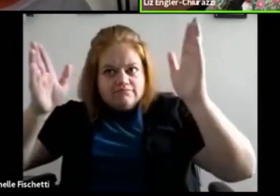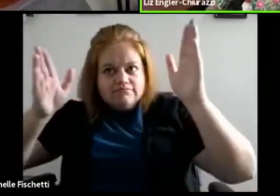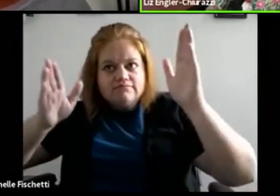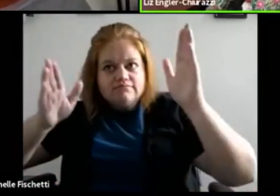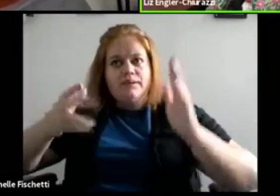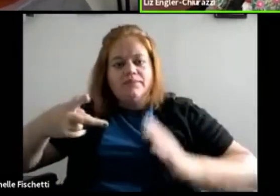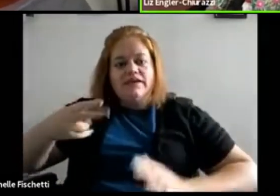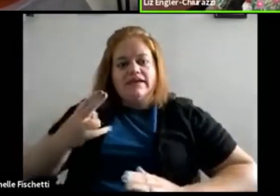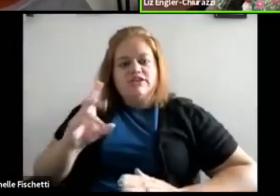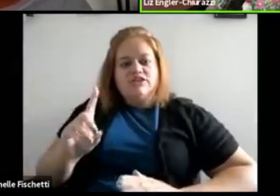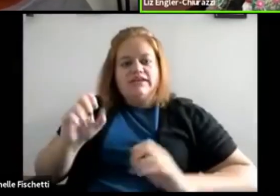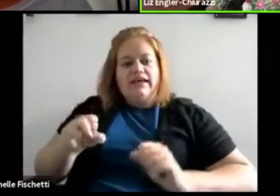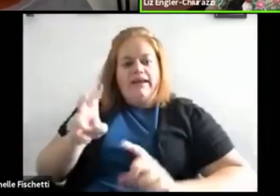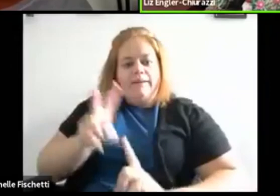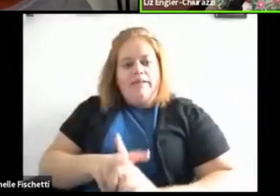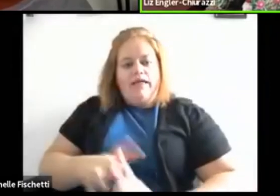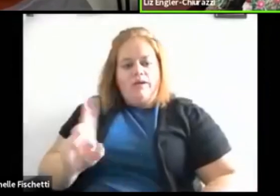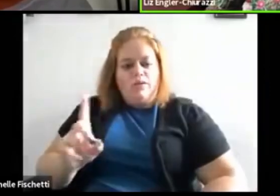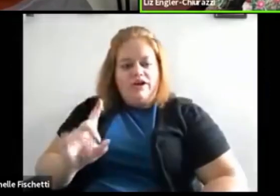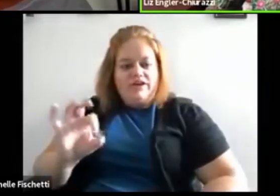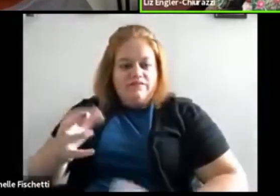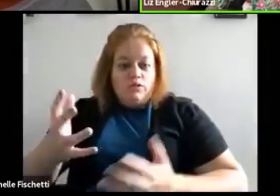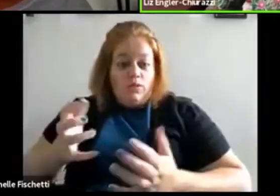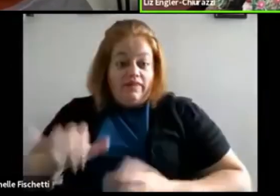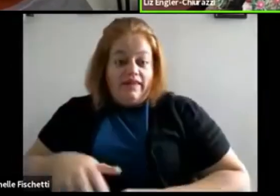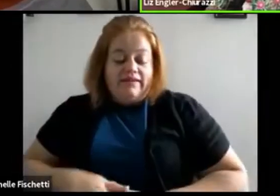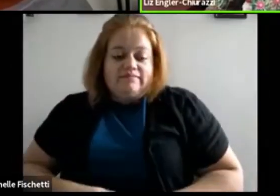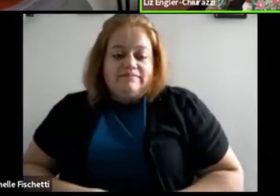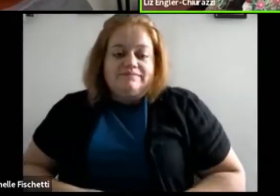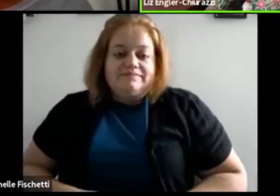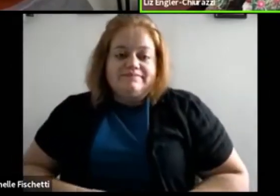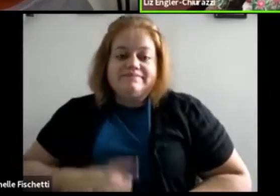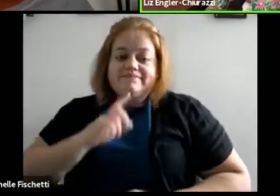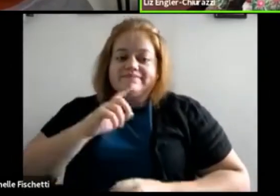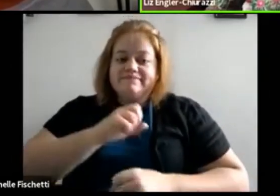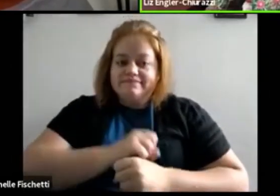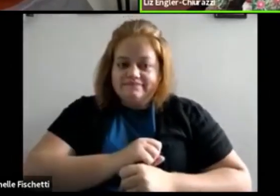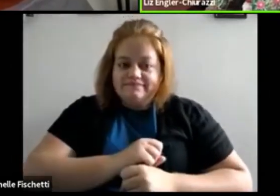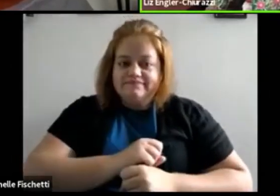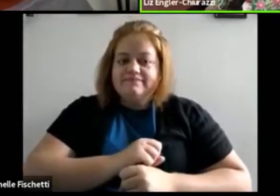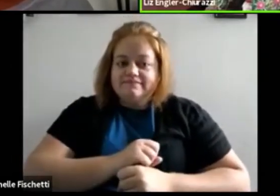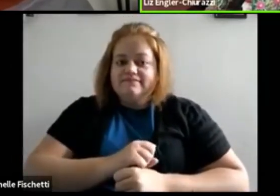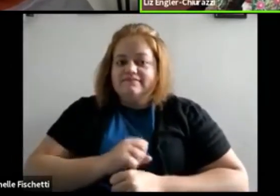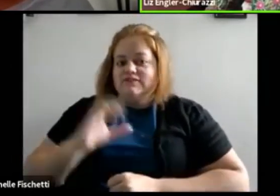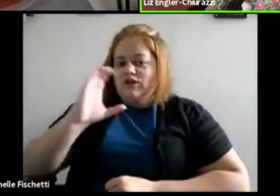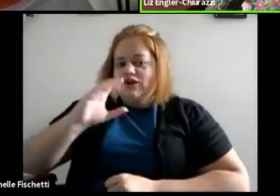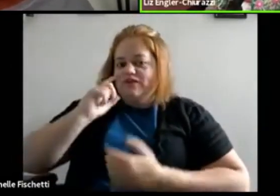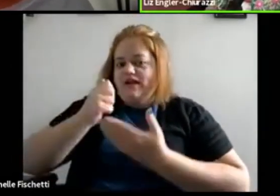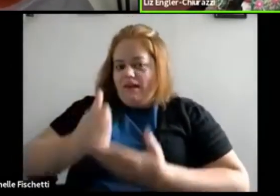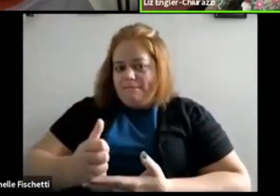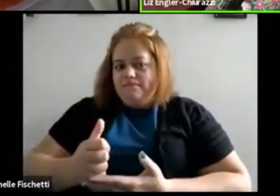for you, if that's the route that you go. So absolutely get help and find allies